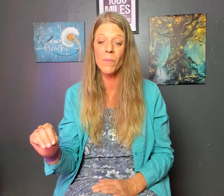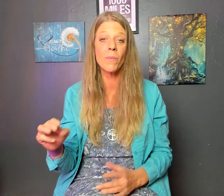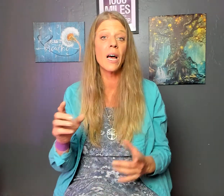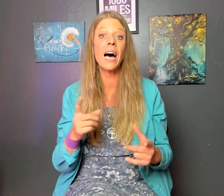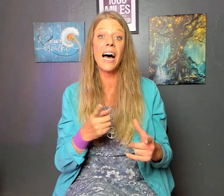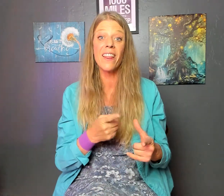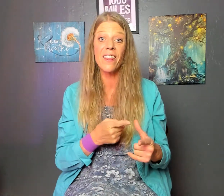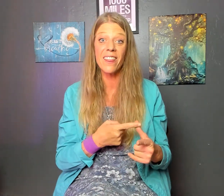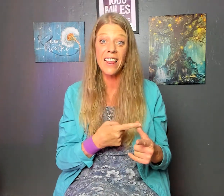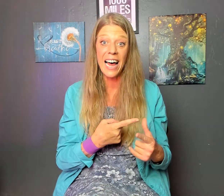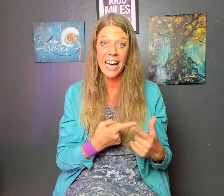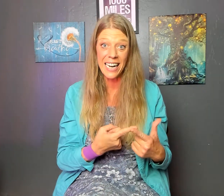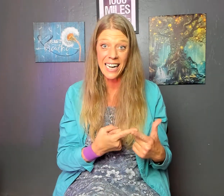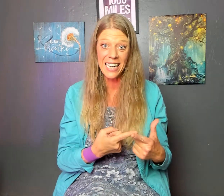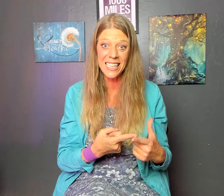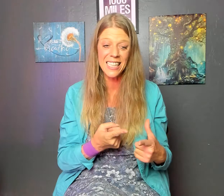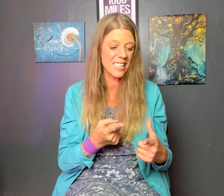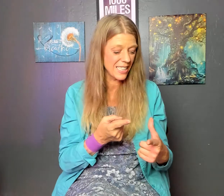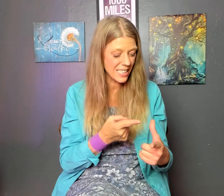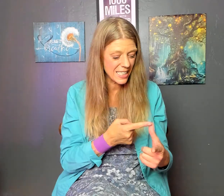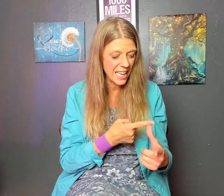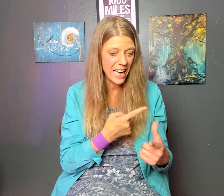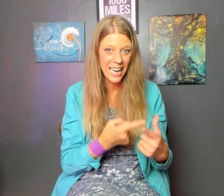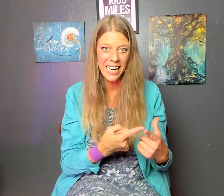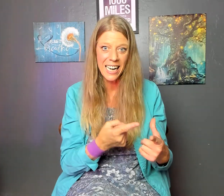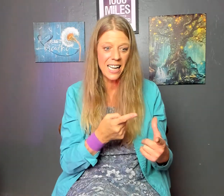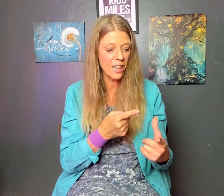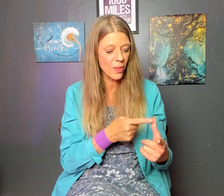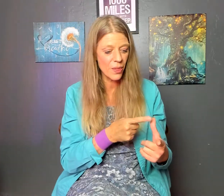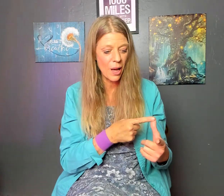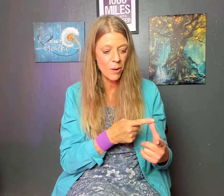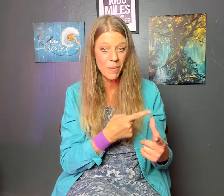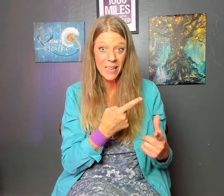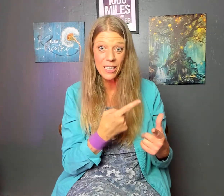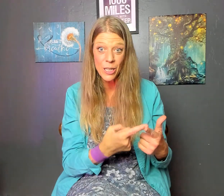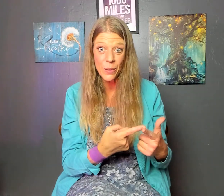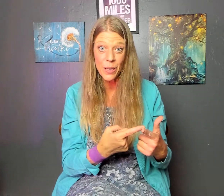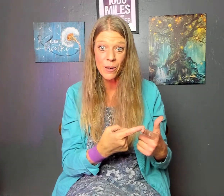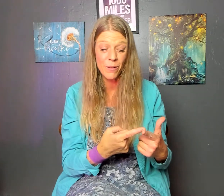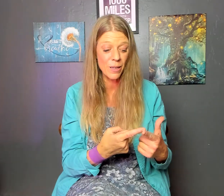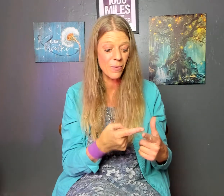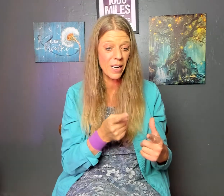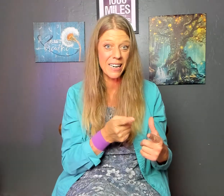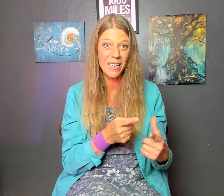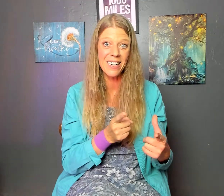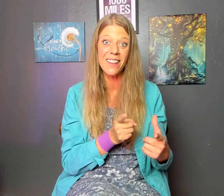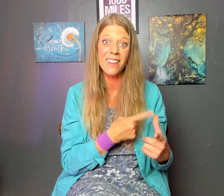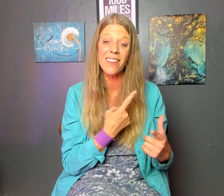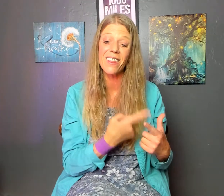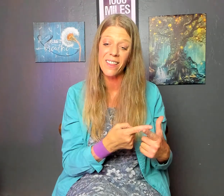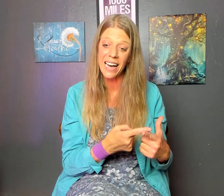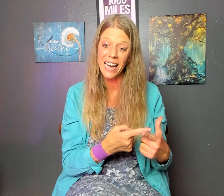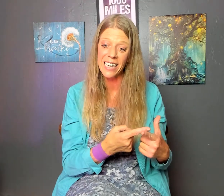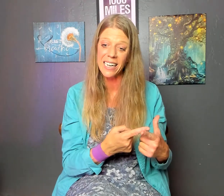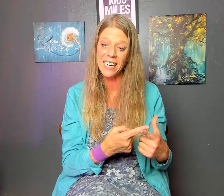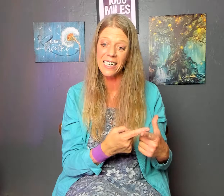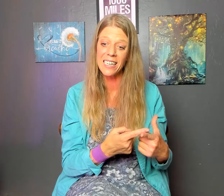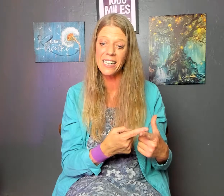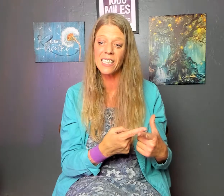THEN. THEN. Thumb to your first finger. THEN.